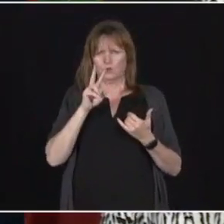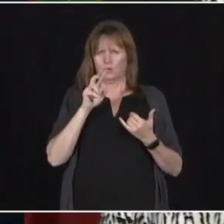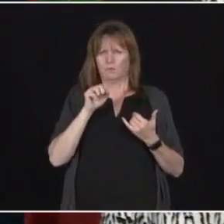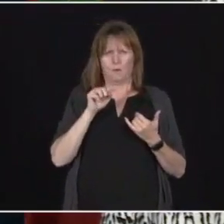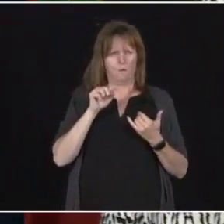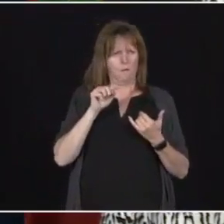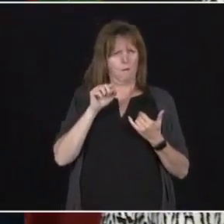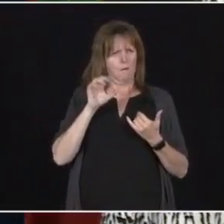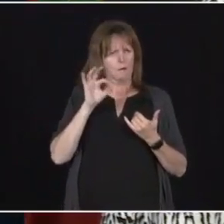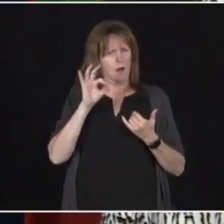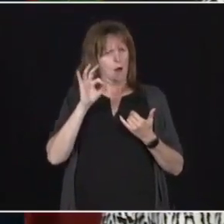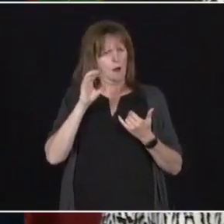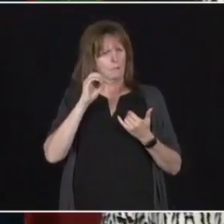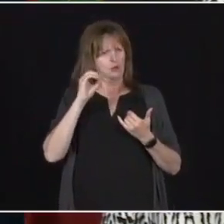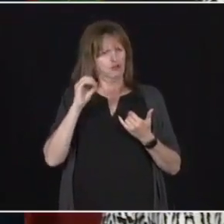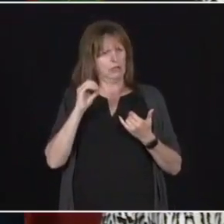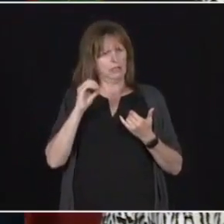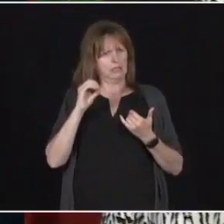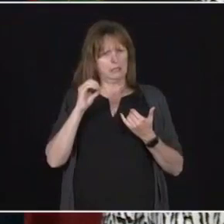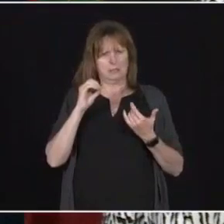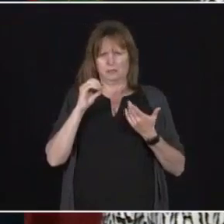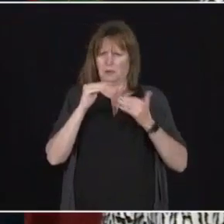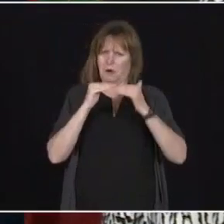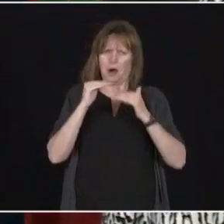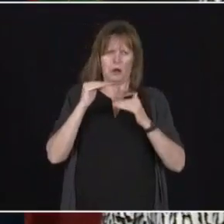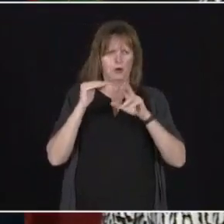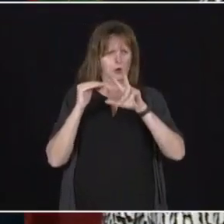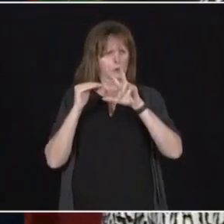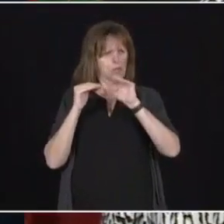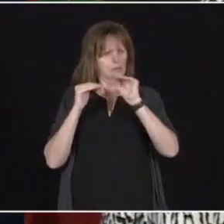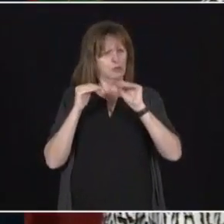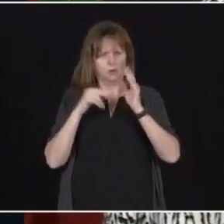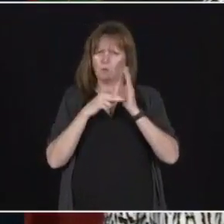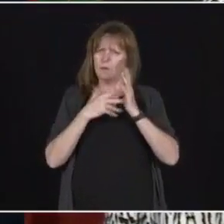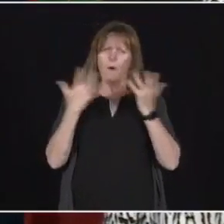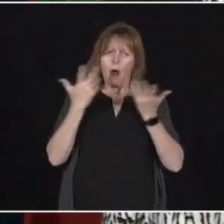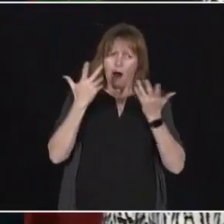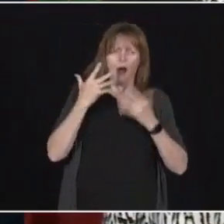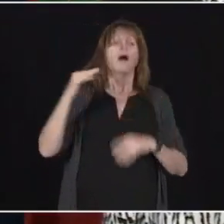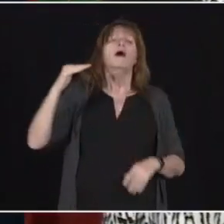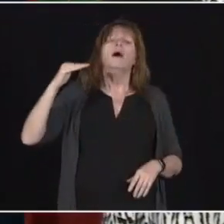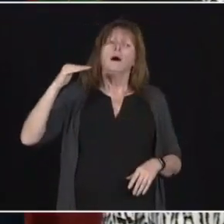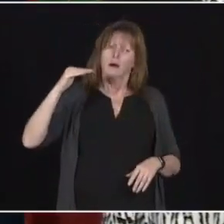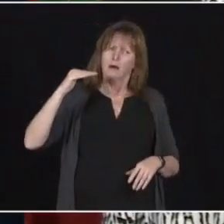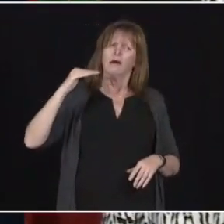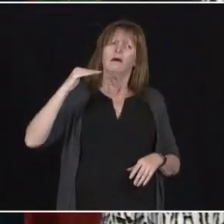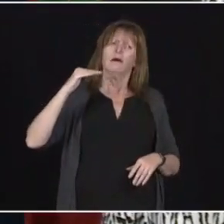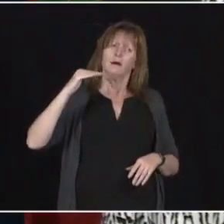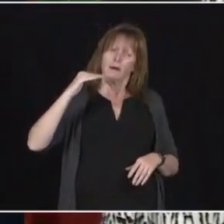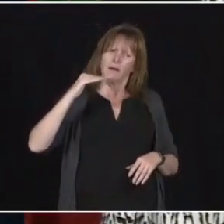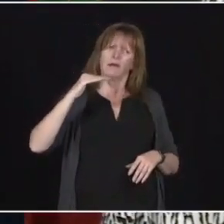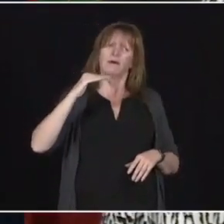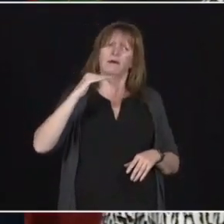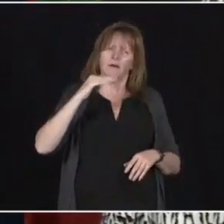And right now, I think the percentages 2.9 if we look at it, so we are under 3%. It is going in the right direction.